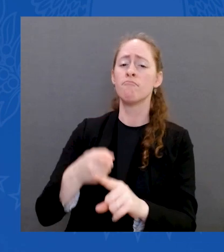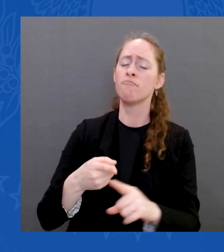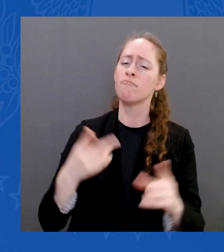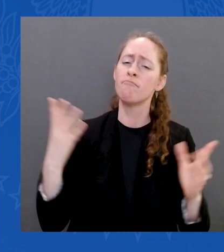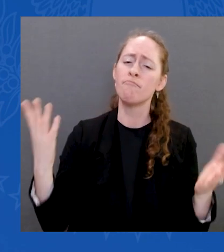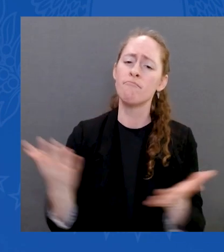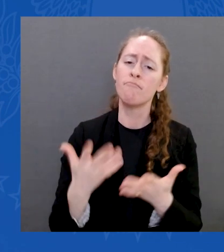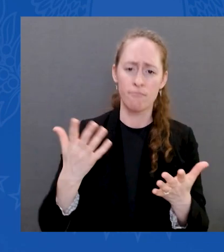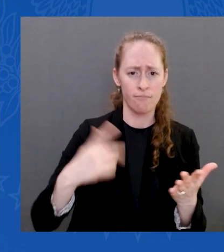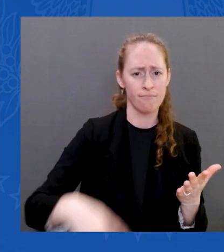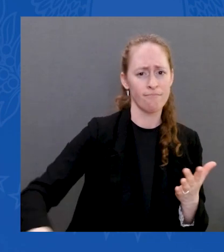on the way here.